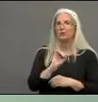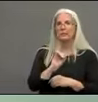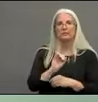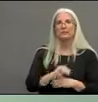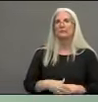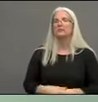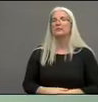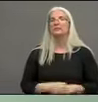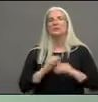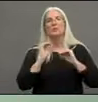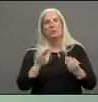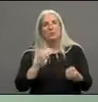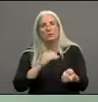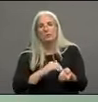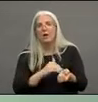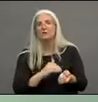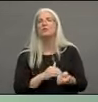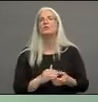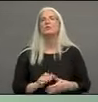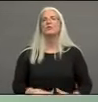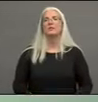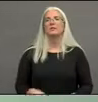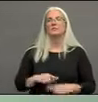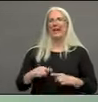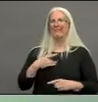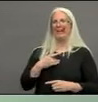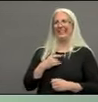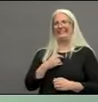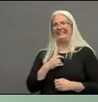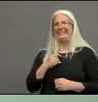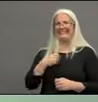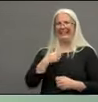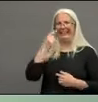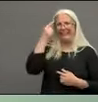but are exhibiting symptoms, that is the number to call. Valley Connection Line.